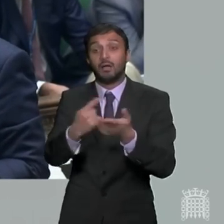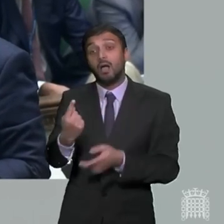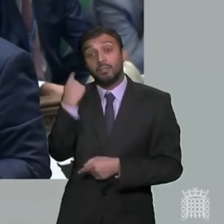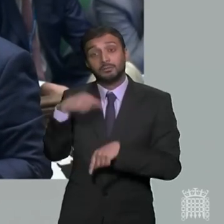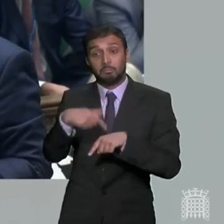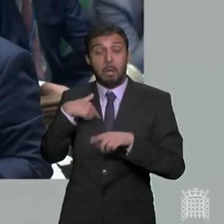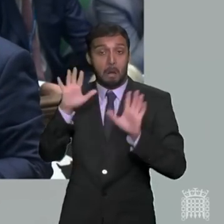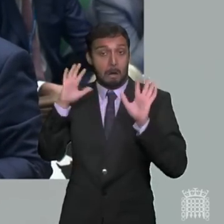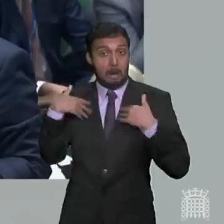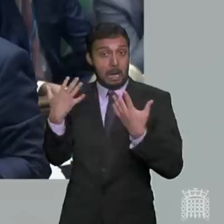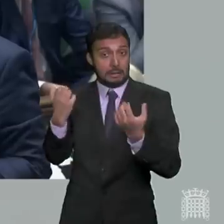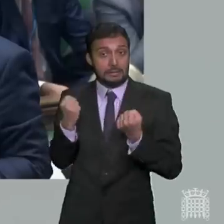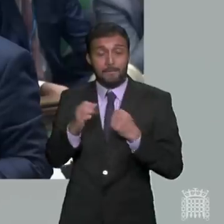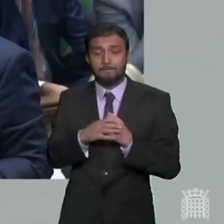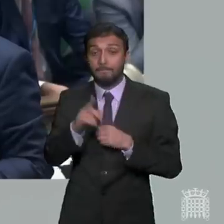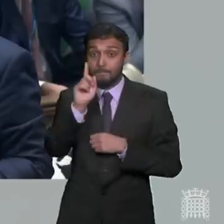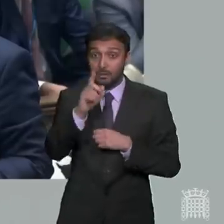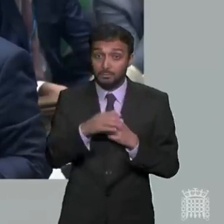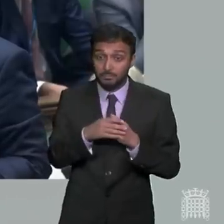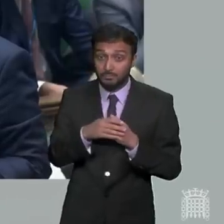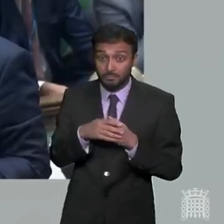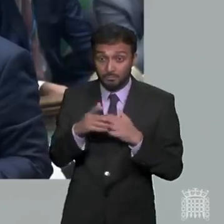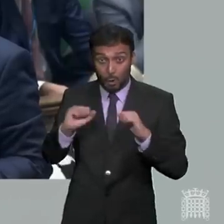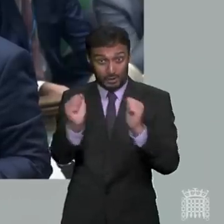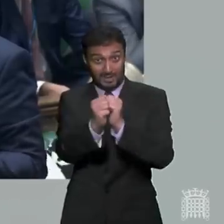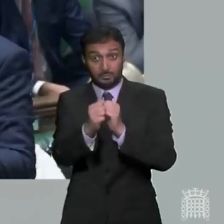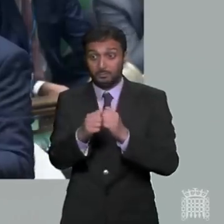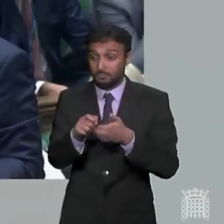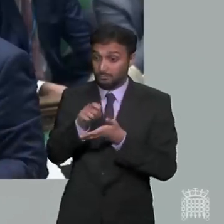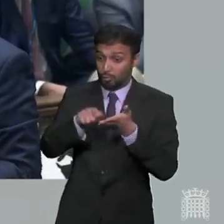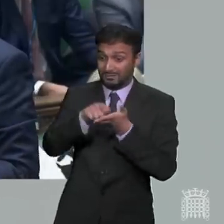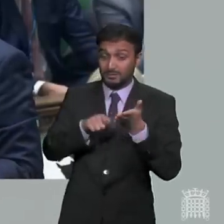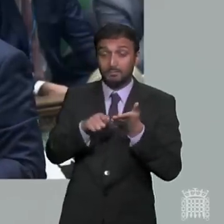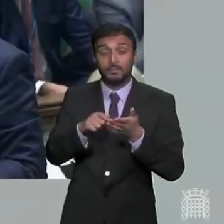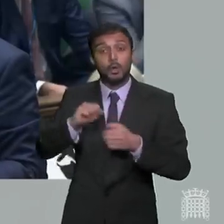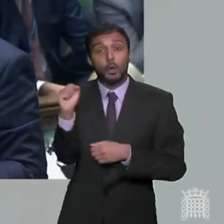By their consent and by democracy the Scottish people have already voted by a clear majority